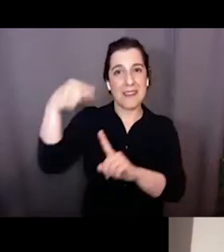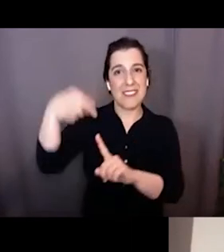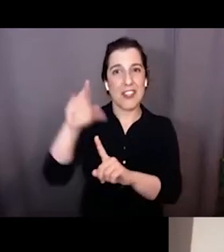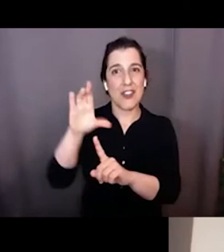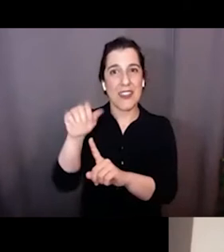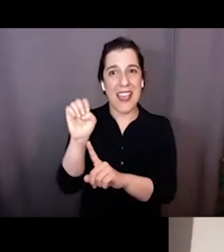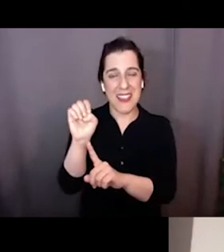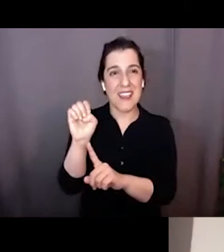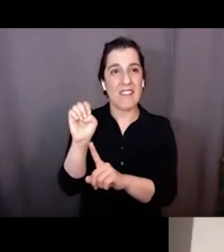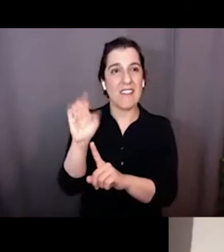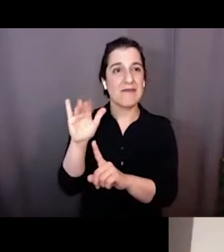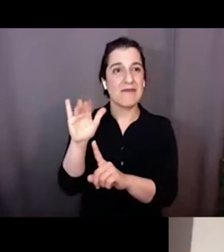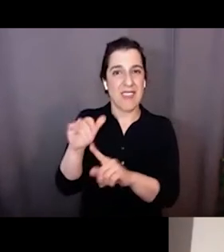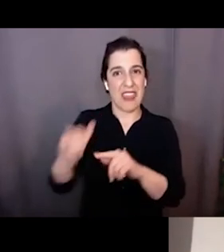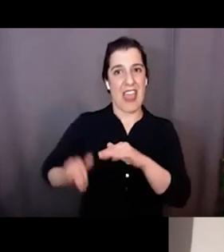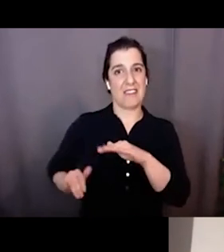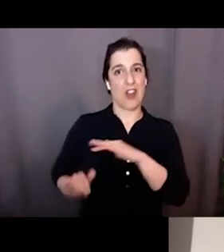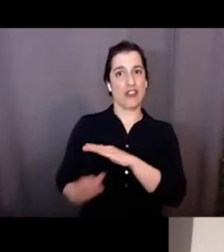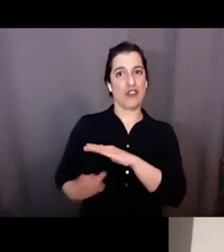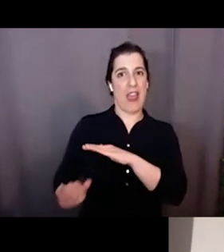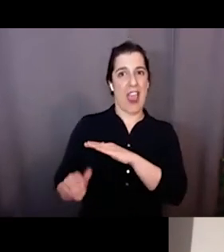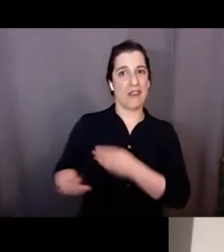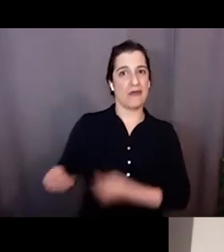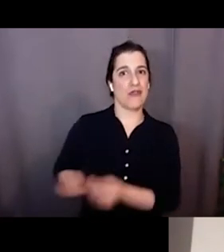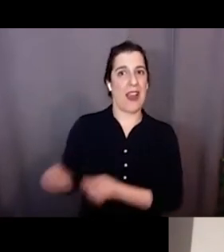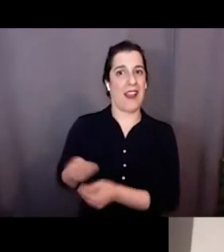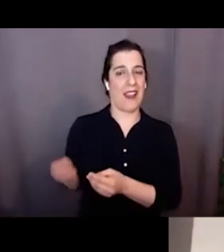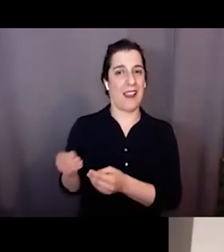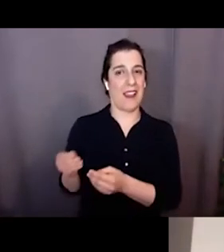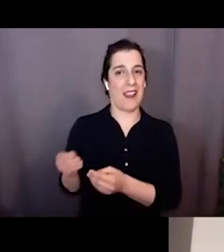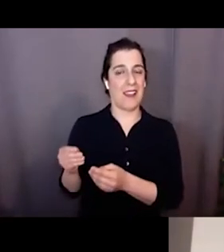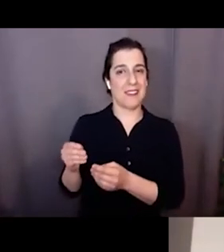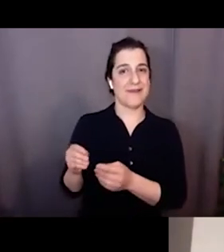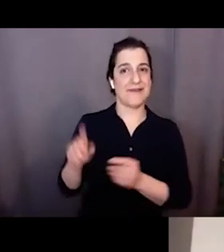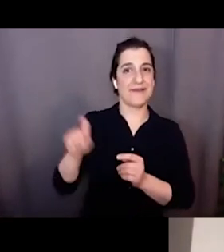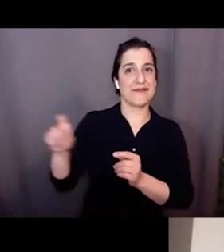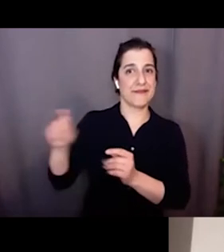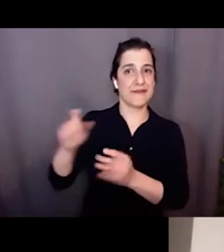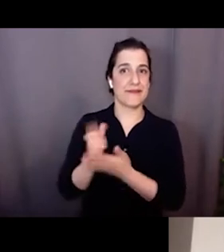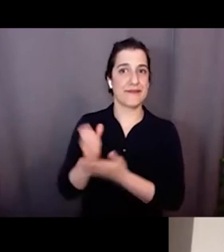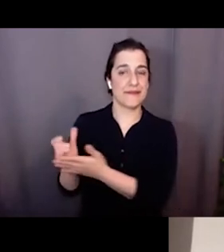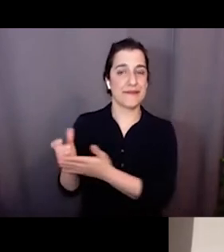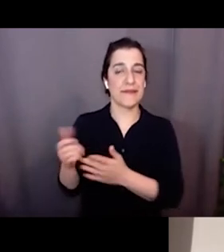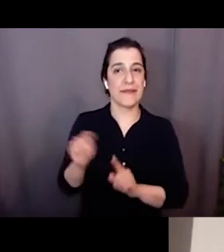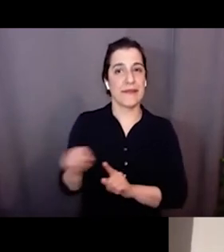sexually explicit content of young girls. But I think we, as we think about technology and our relationship to it,